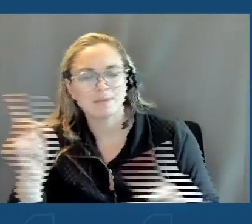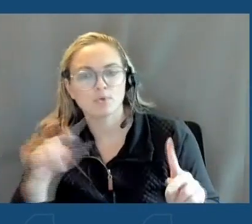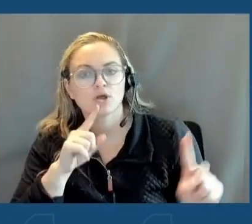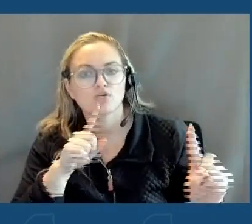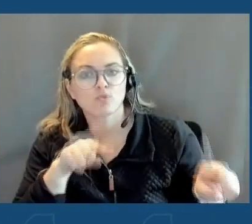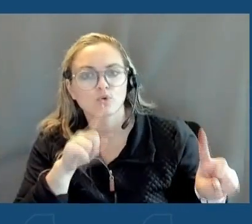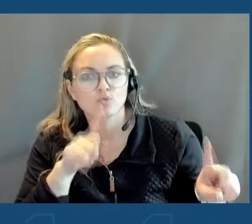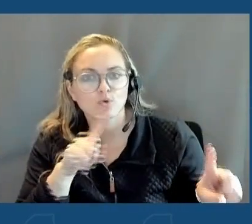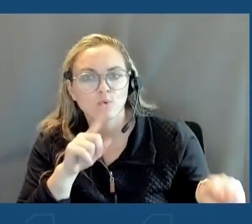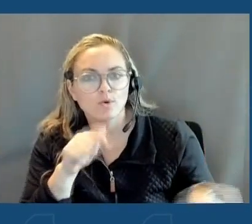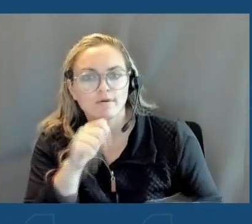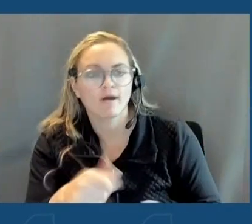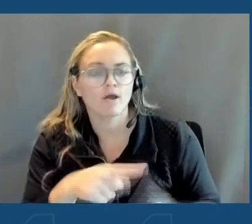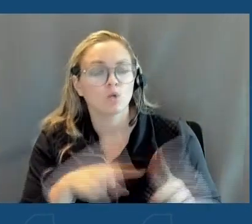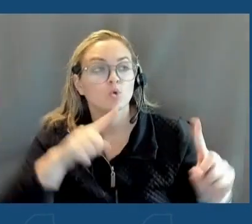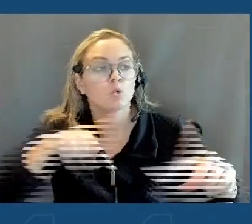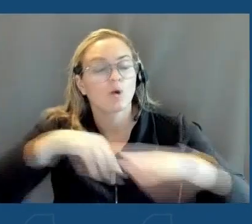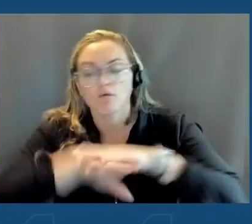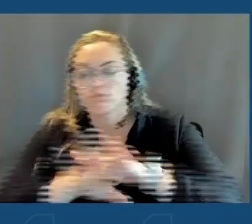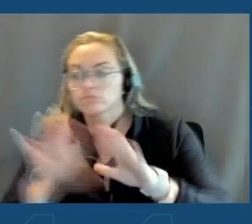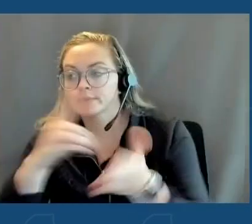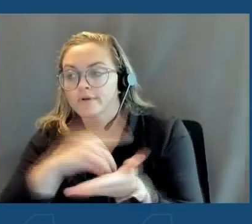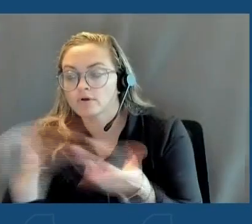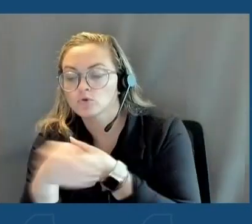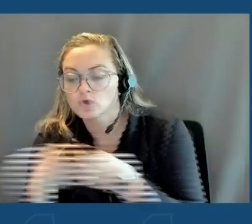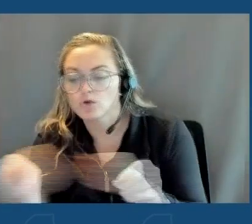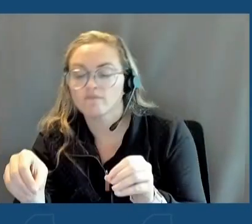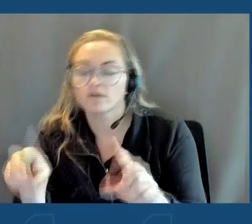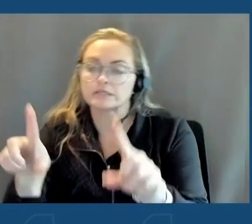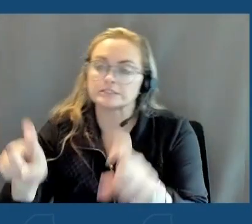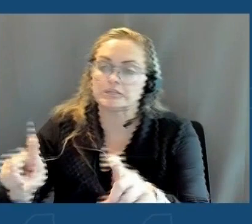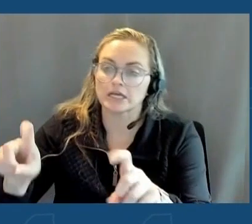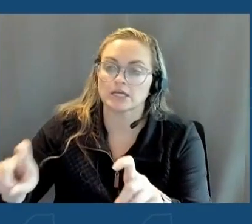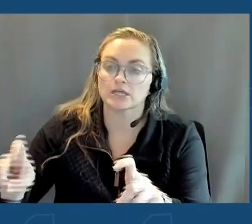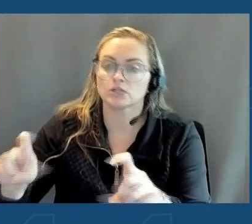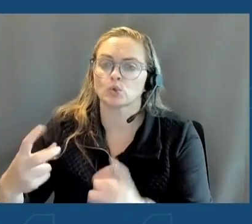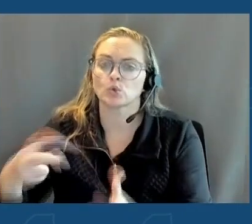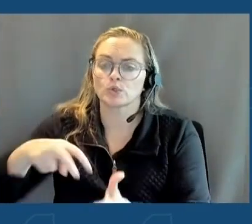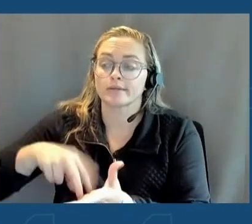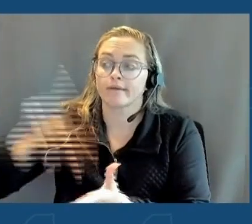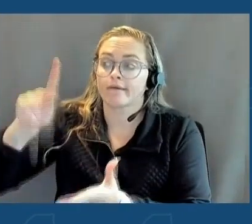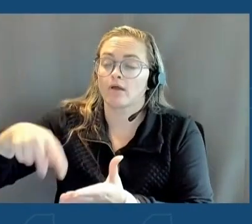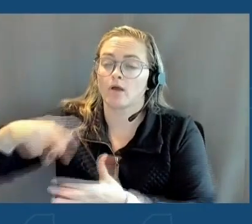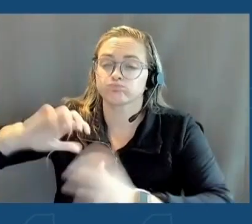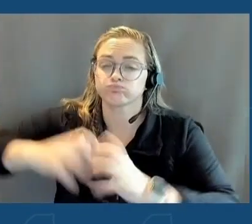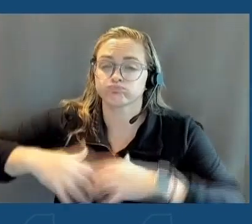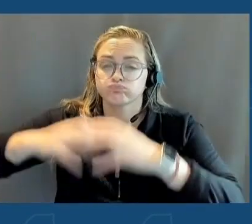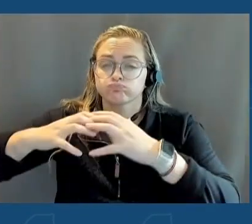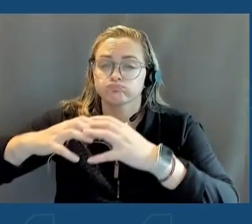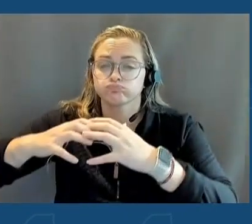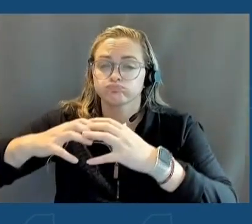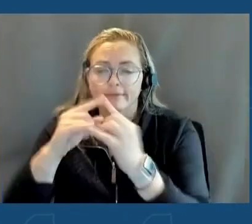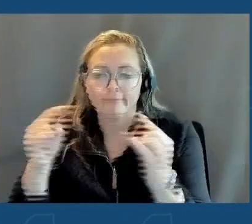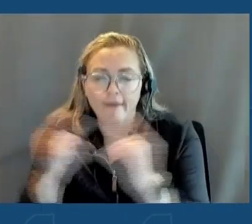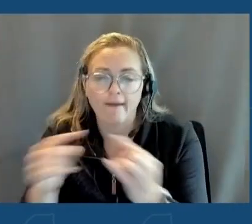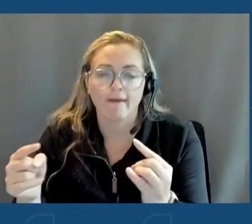WERE LESS THAN ONE YEAR AGO. SO THESE CASES DO NOT TELL THE WHOLE STORY AND THIS IS WHY GOOD PEOPLE ARE NOT REPORTING ANYMORE.